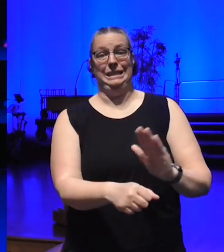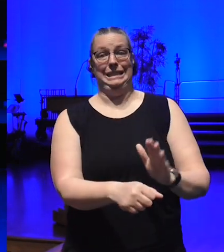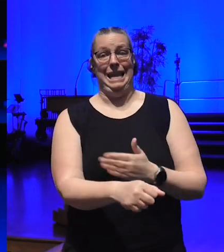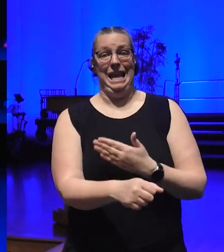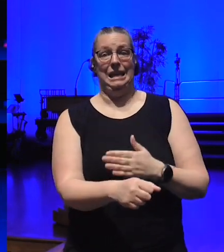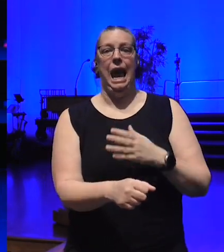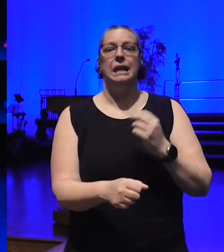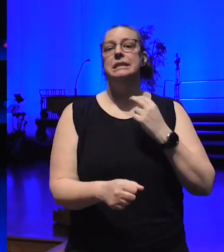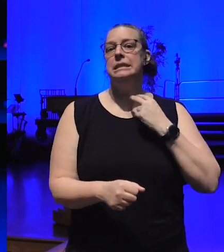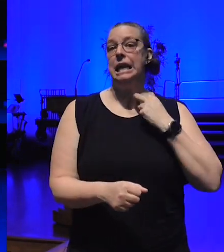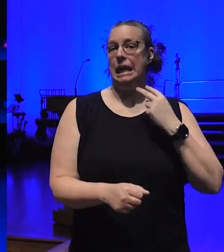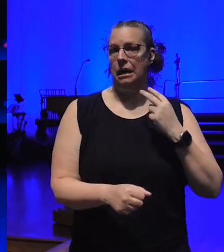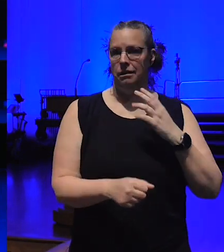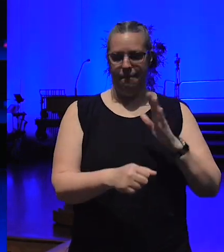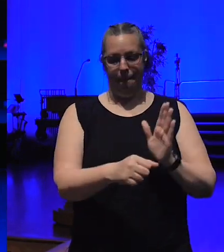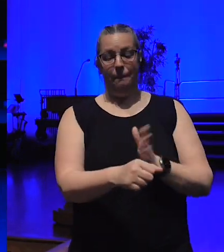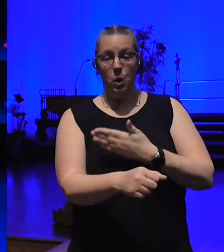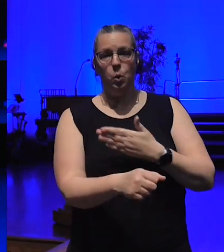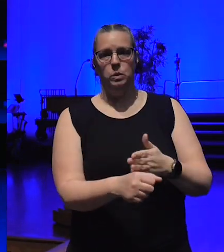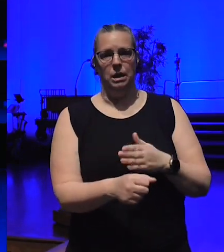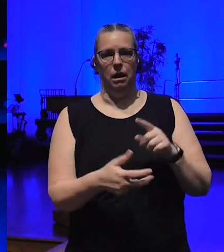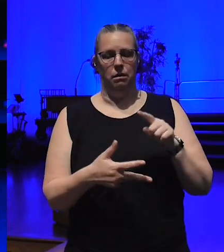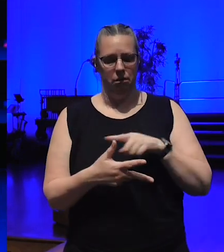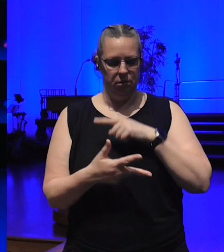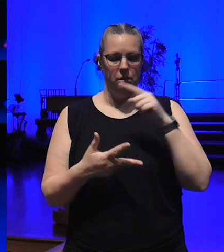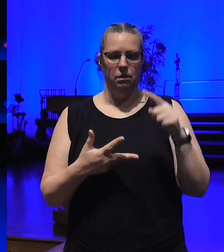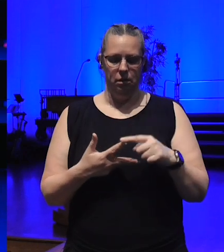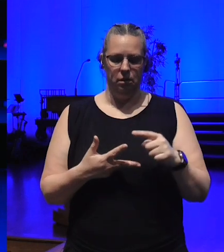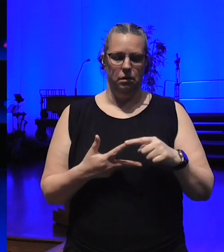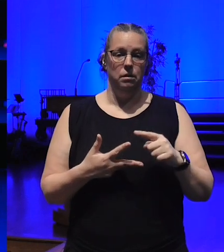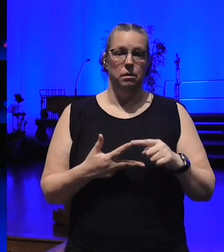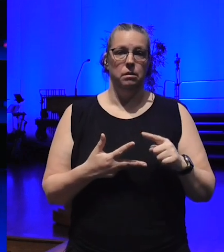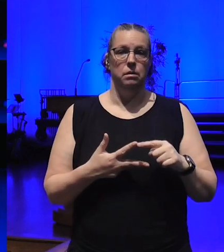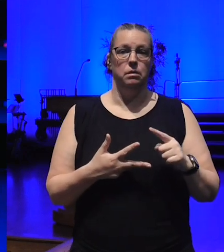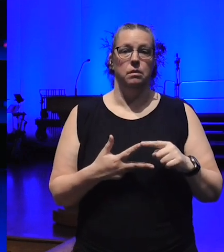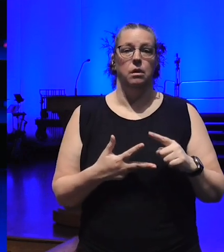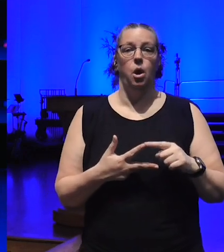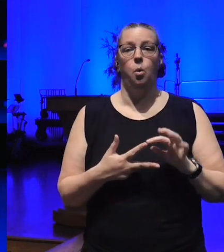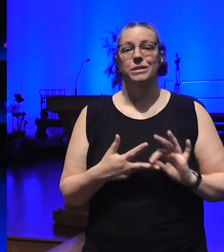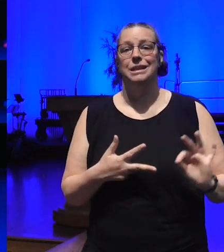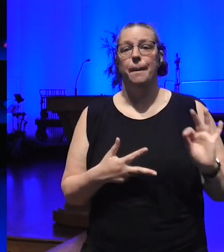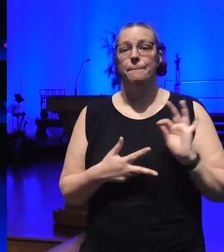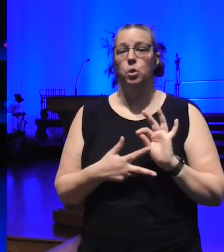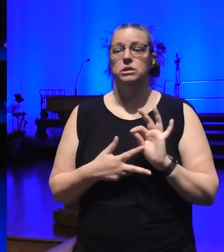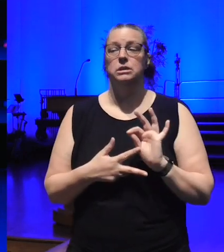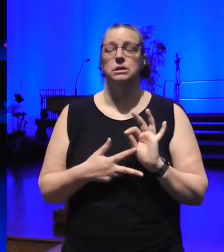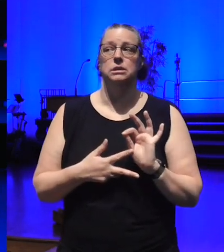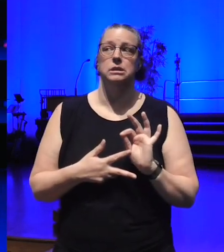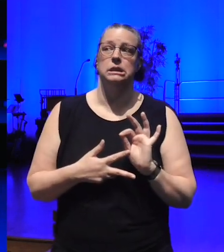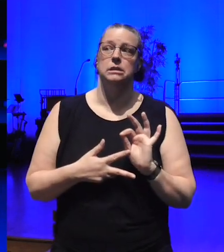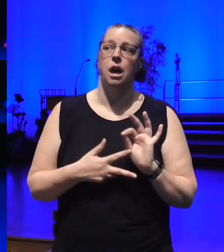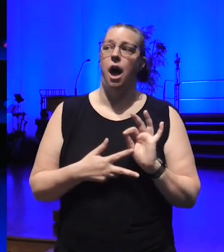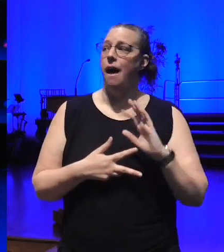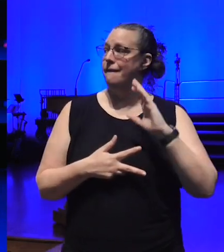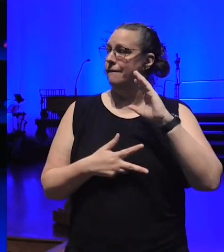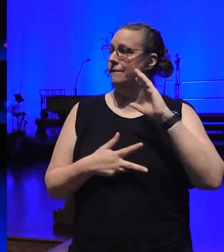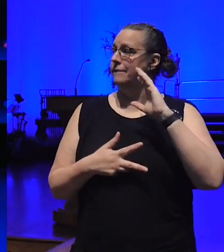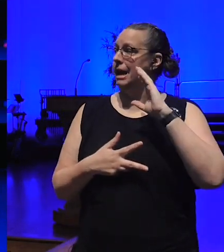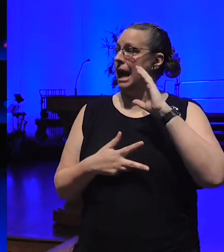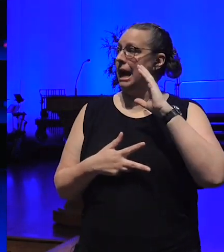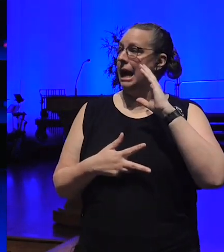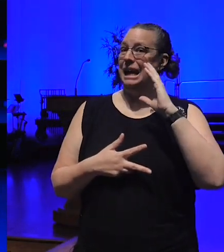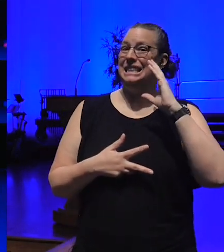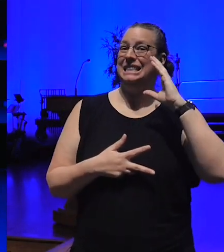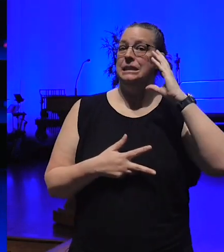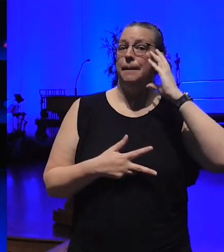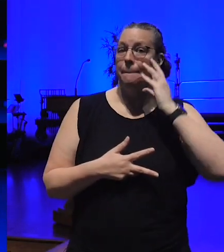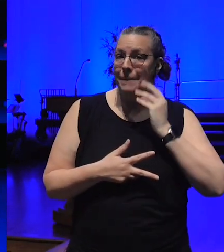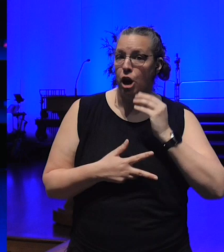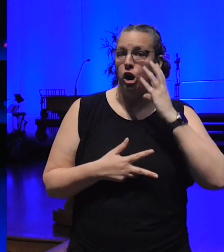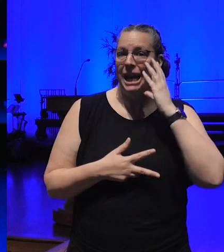singing had to be there the second thing was the important of of experiential spirituality that you